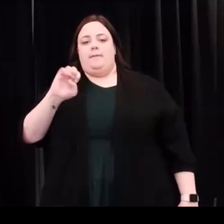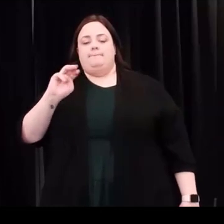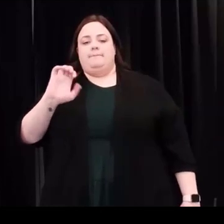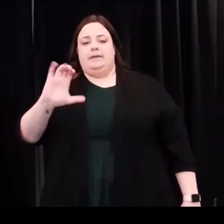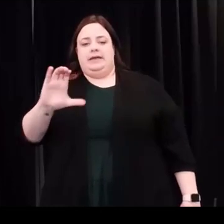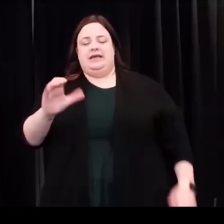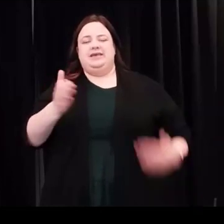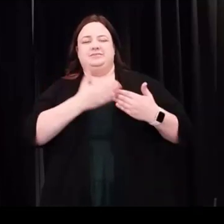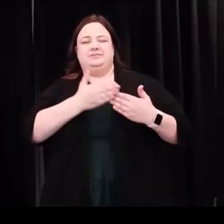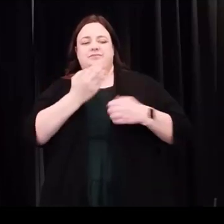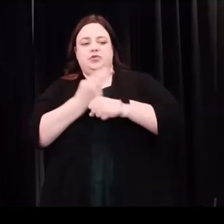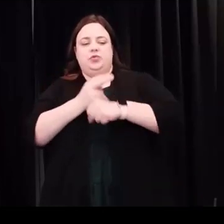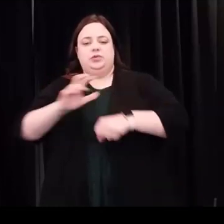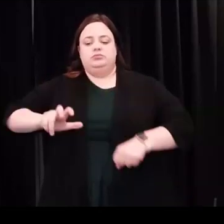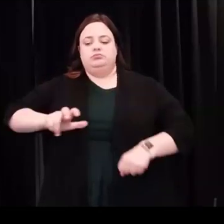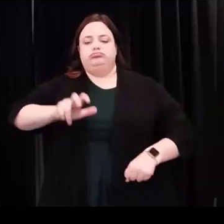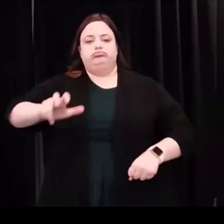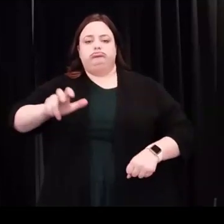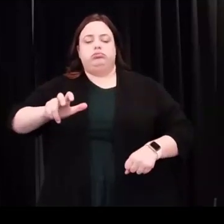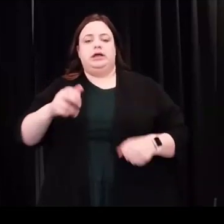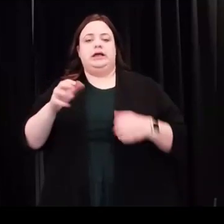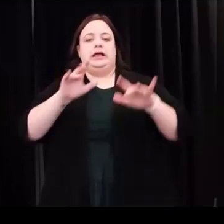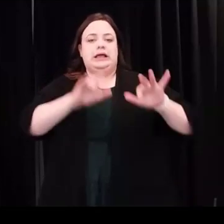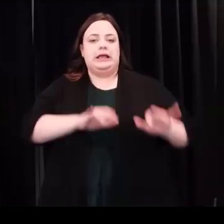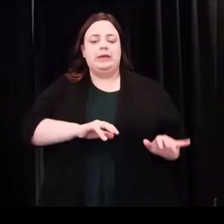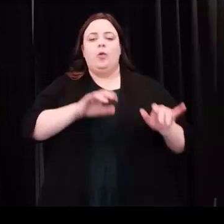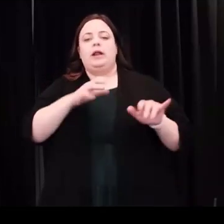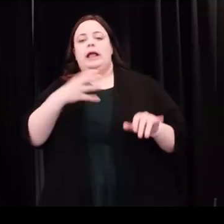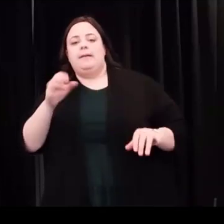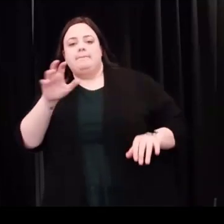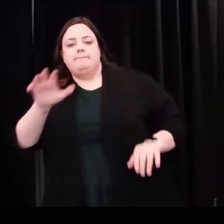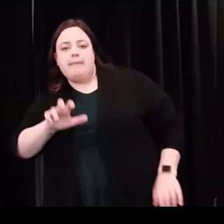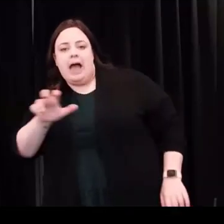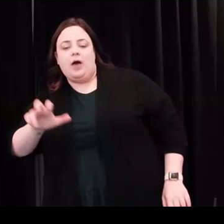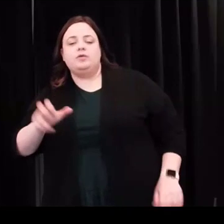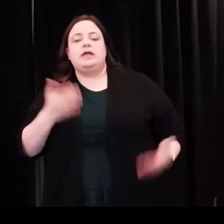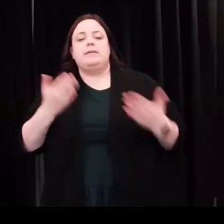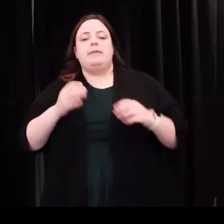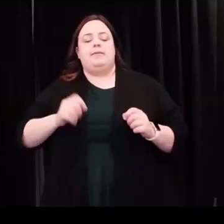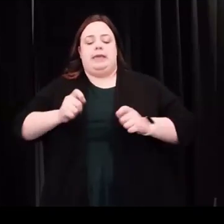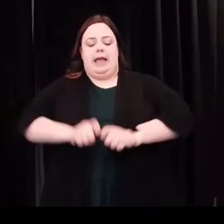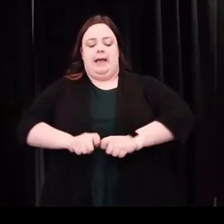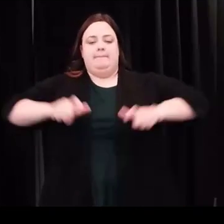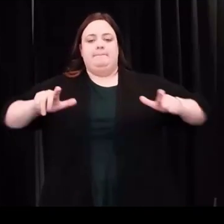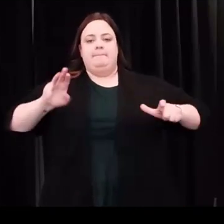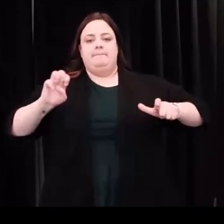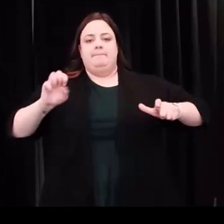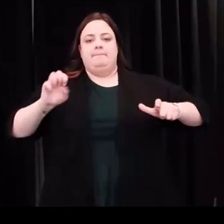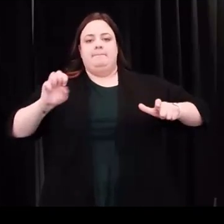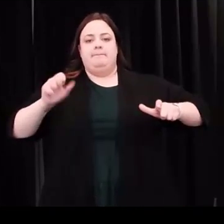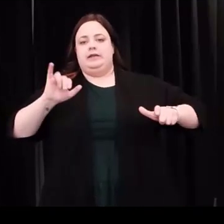as well as possibly like, one of those magnifiers for handout materials.